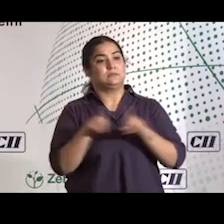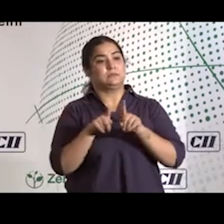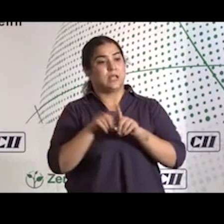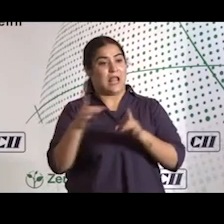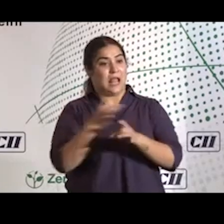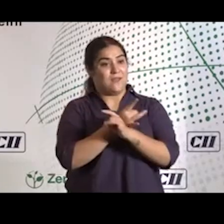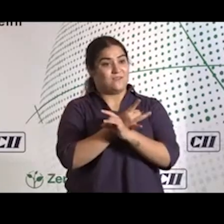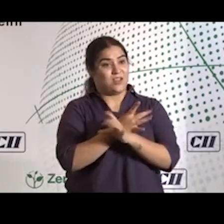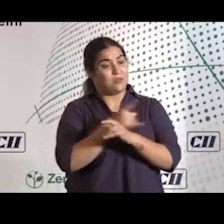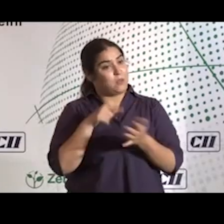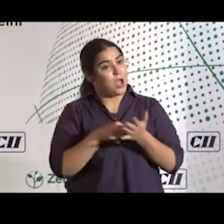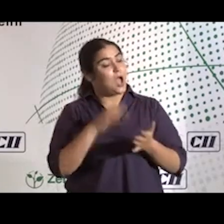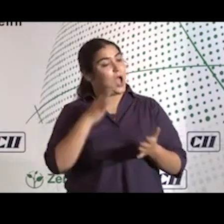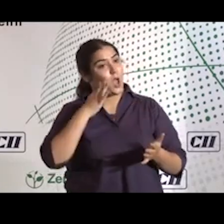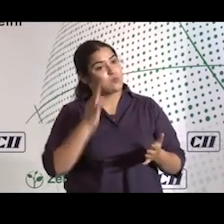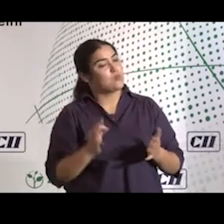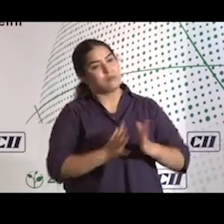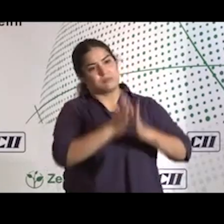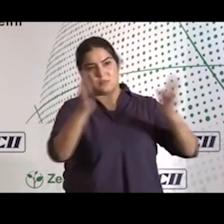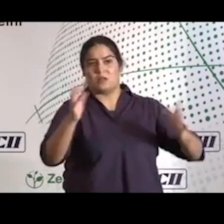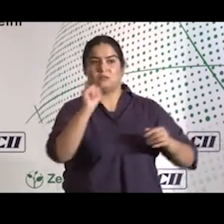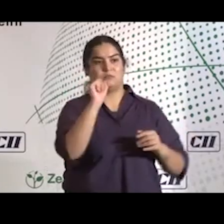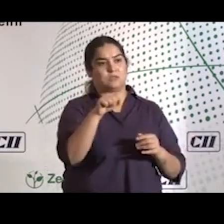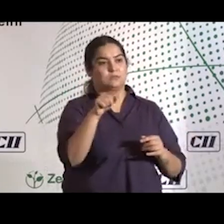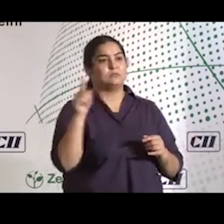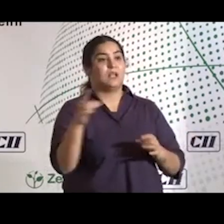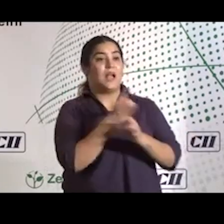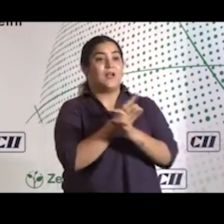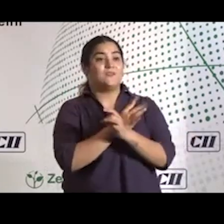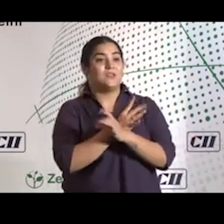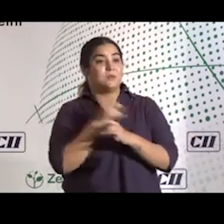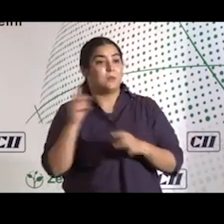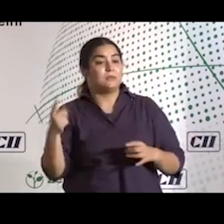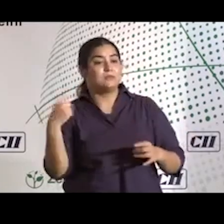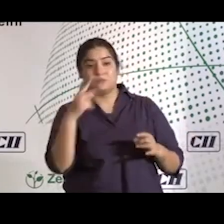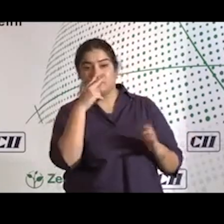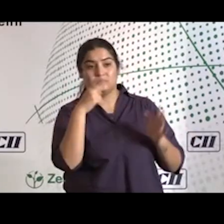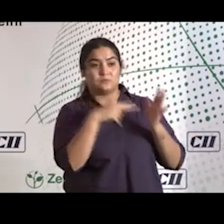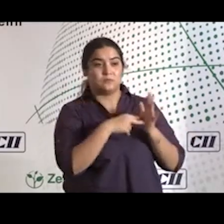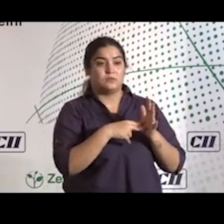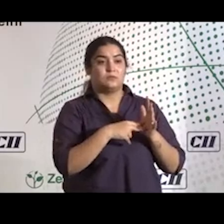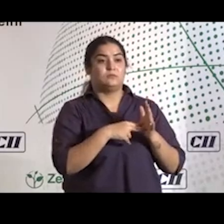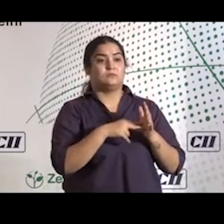are so important element for success for any kind of